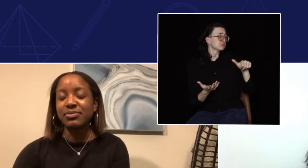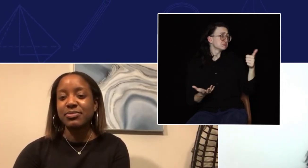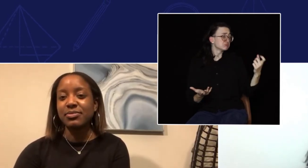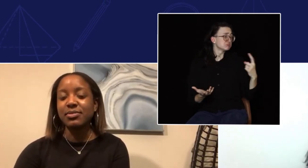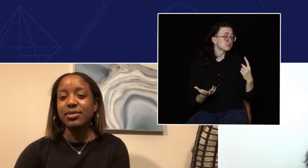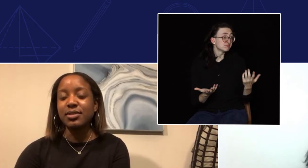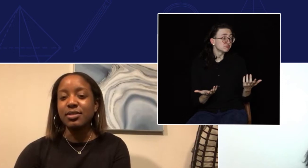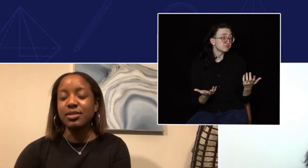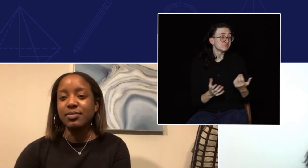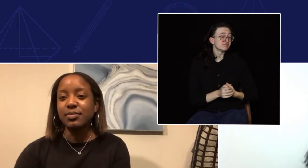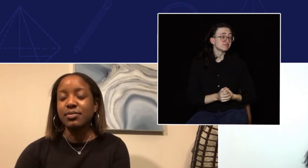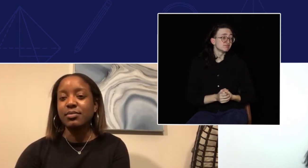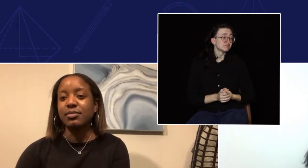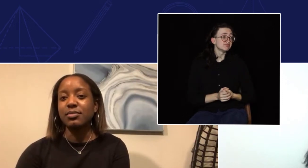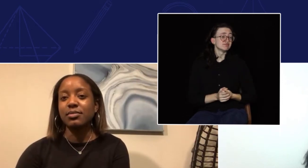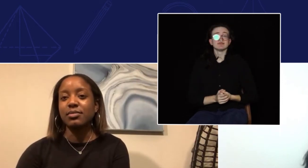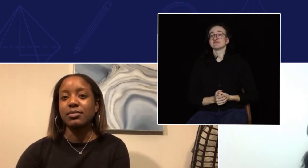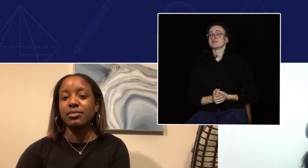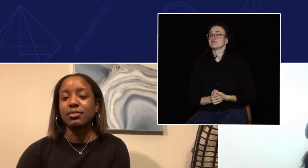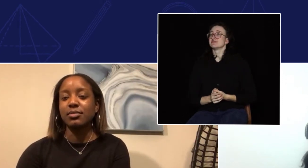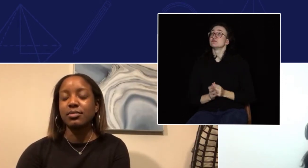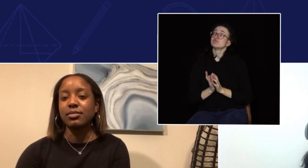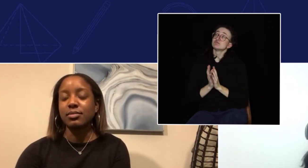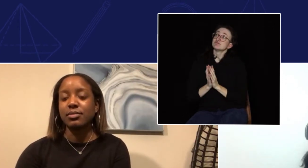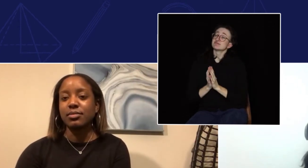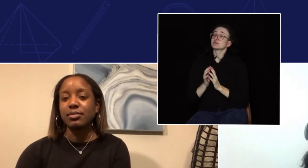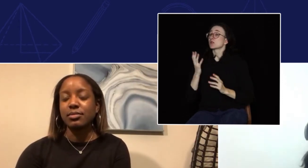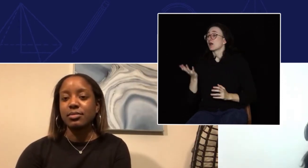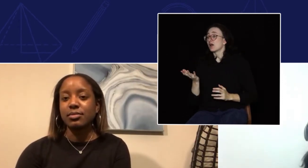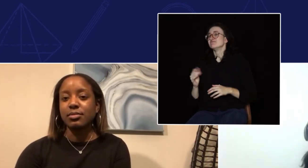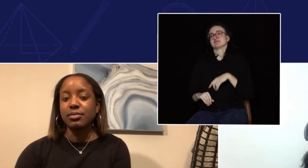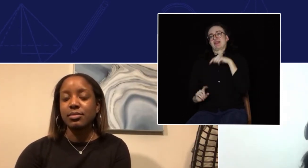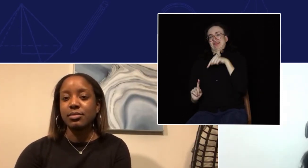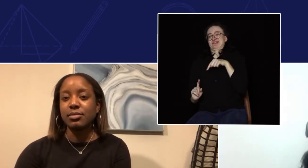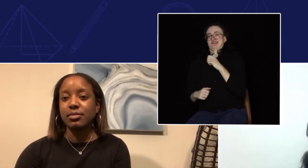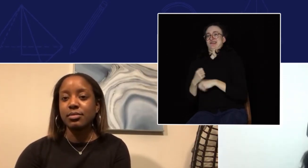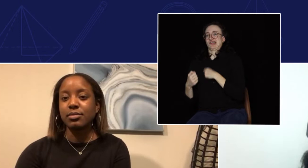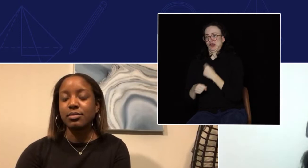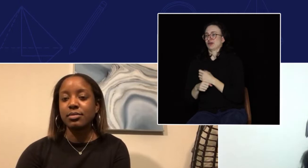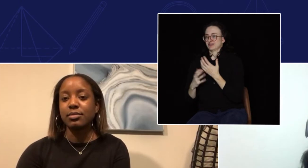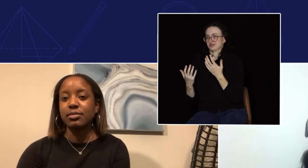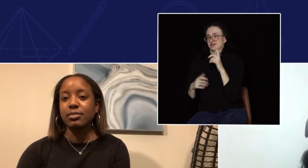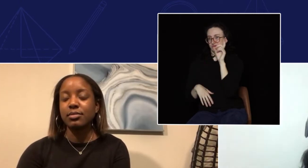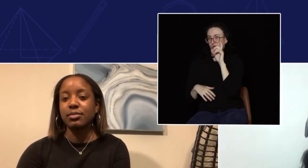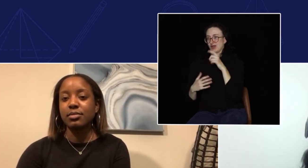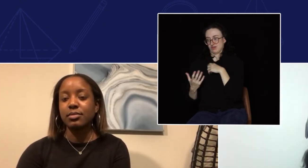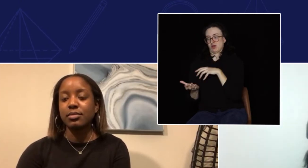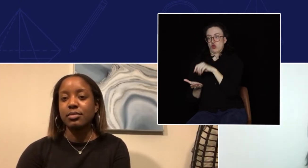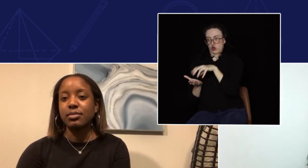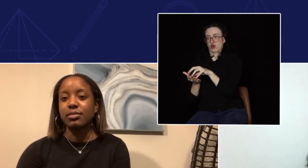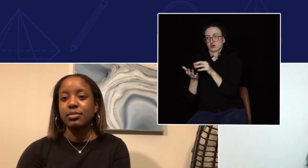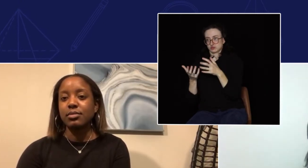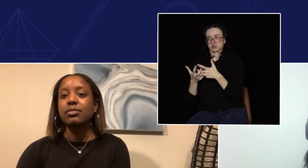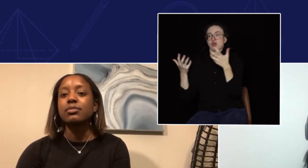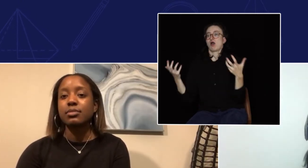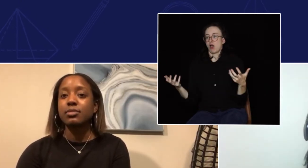[YABSERA:] Um, I guess this year is where I learned more compared to the other years in high school.